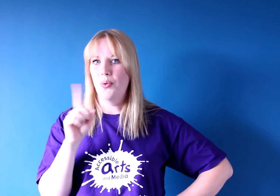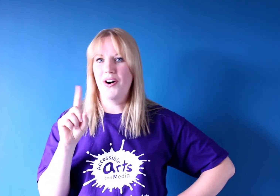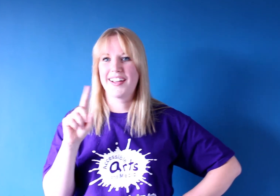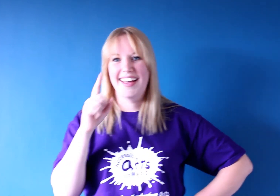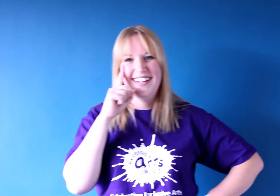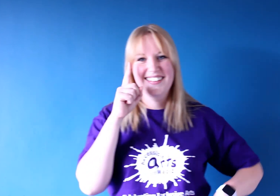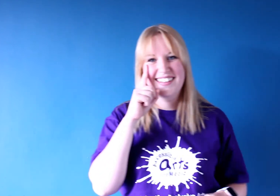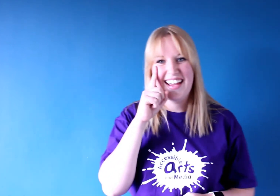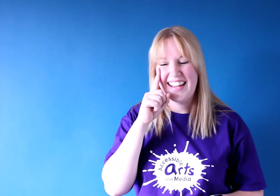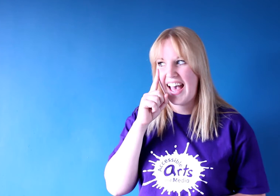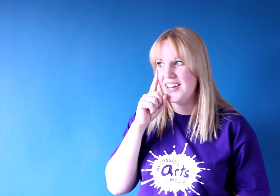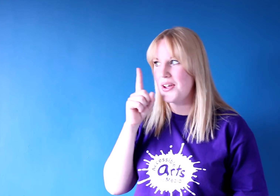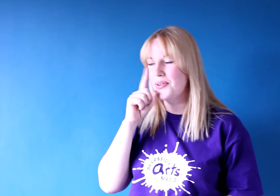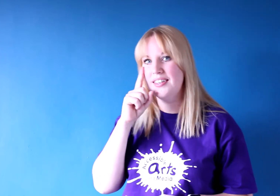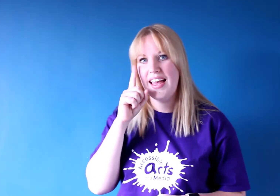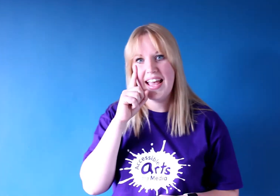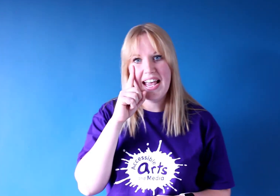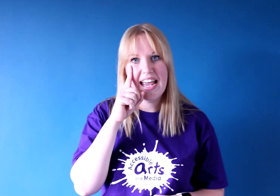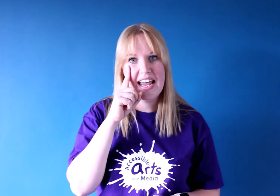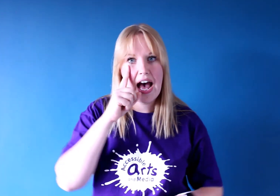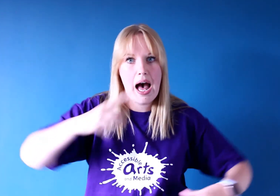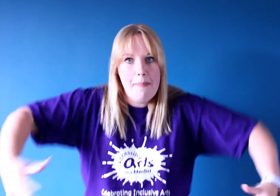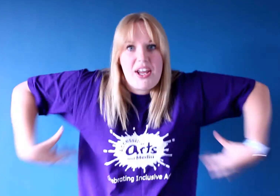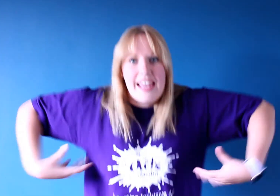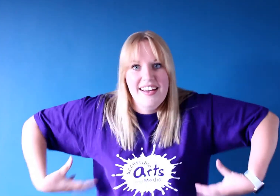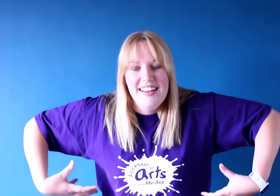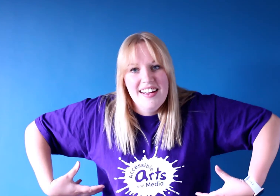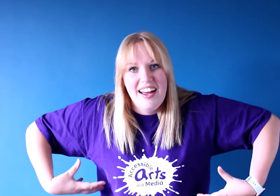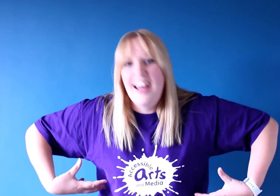What can you see? Can you see a monkey?